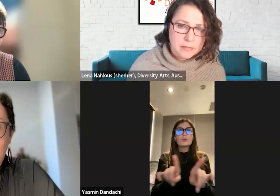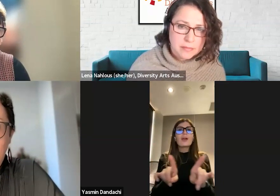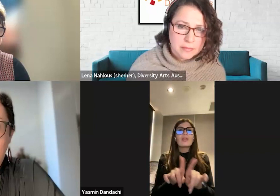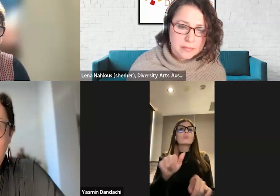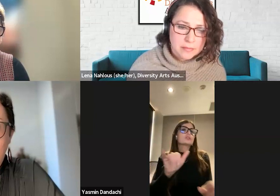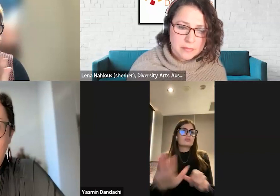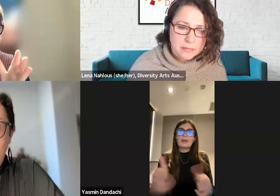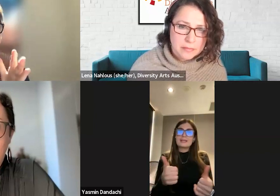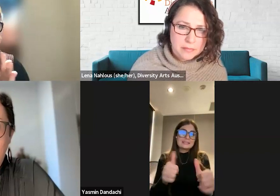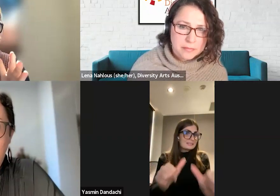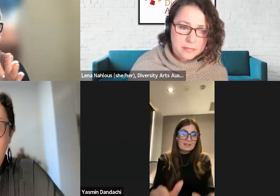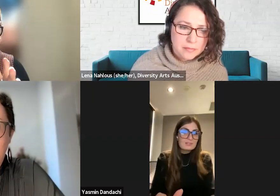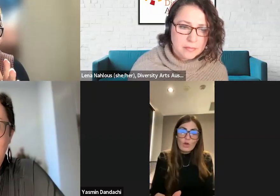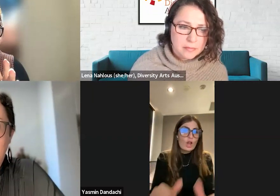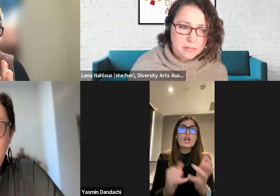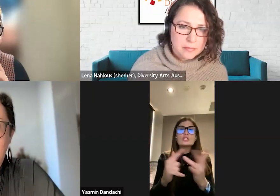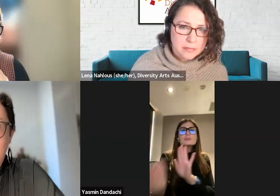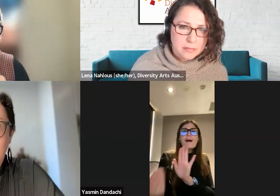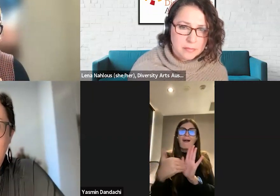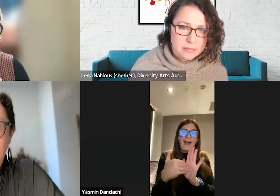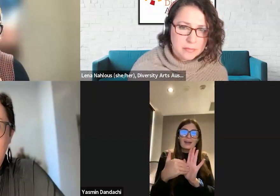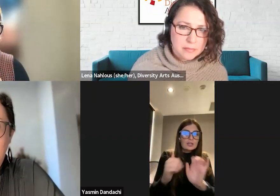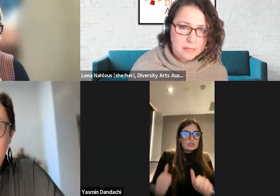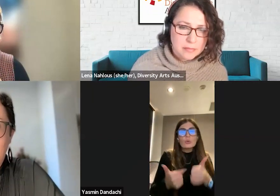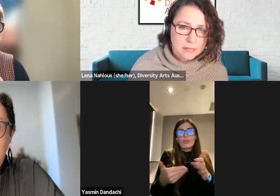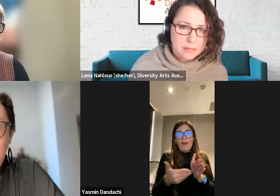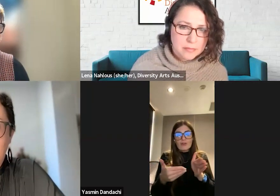So I think it's about adding to, at this point,